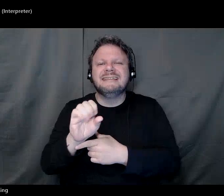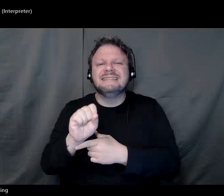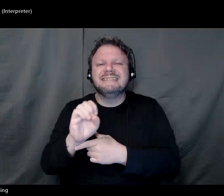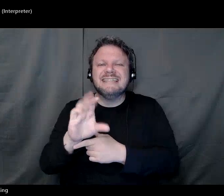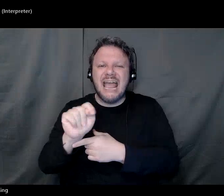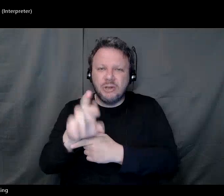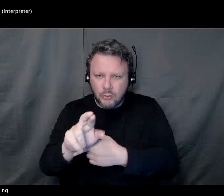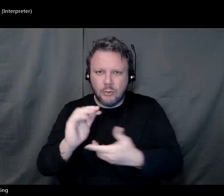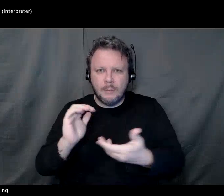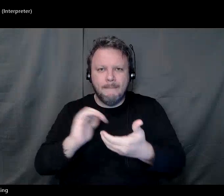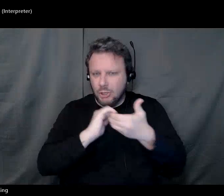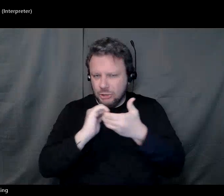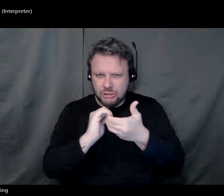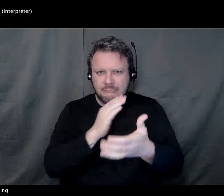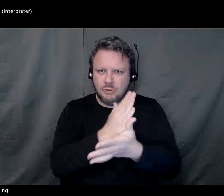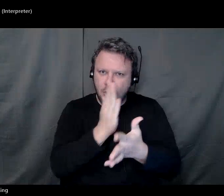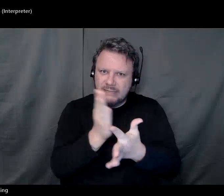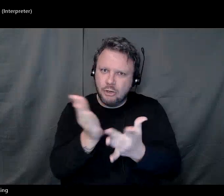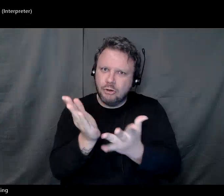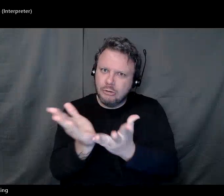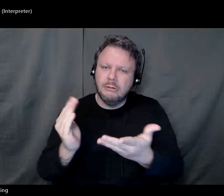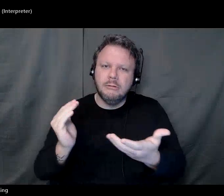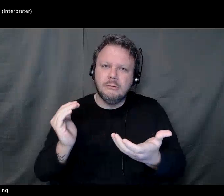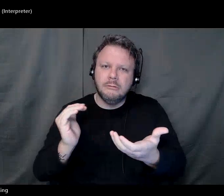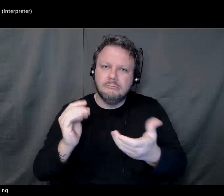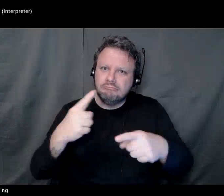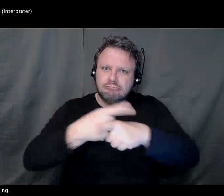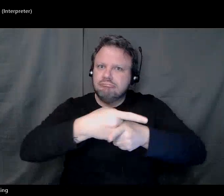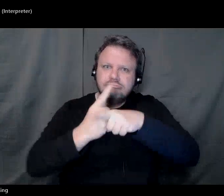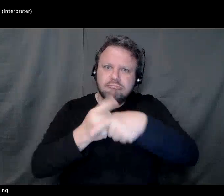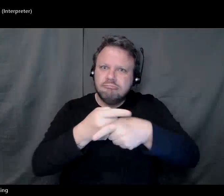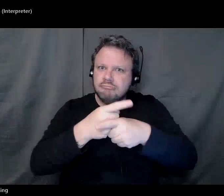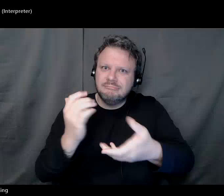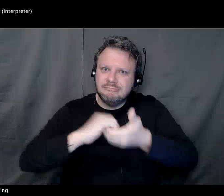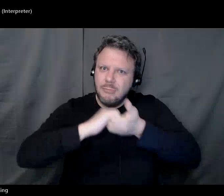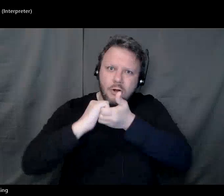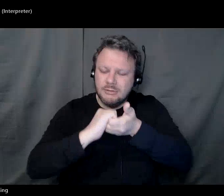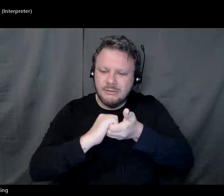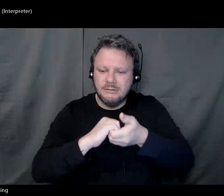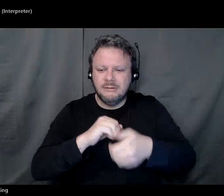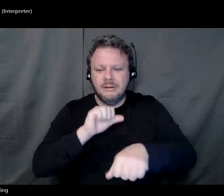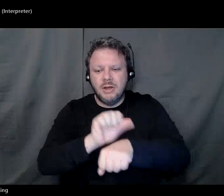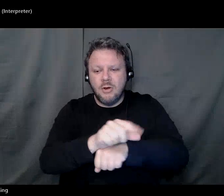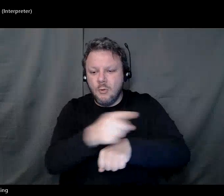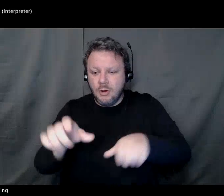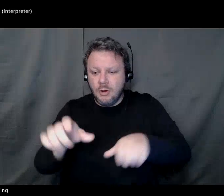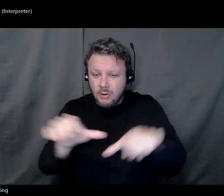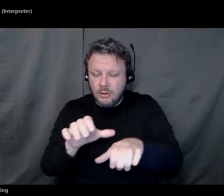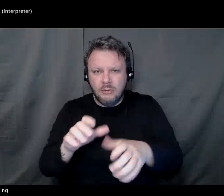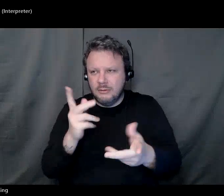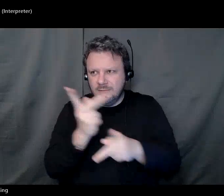I really believe that. And the work you are doing to figure out what that looks like.